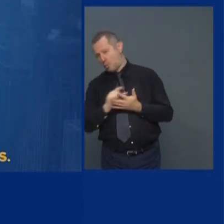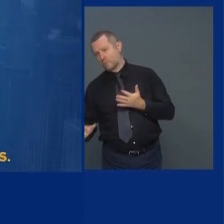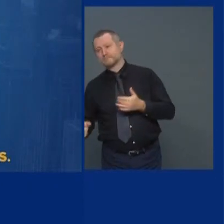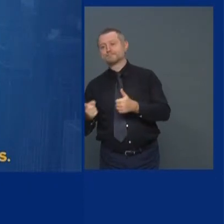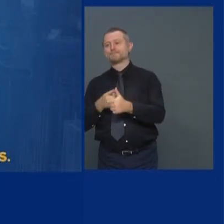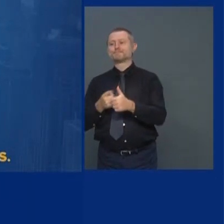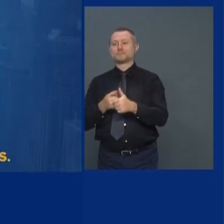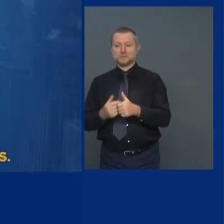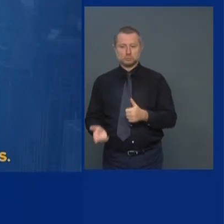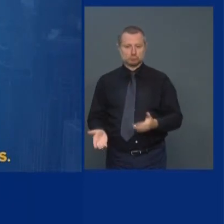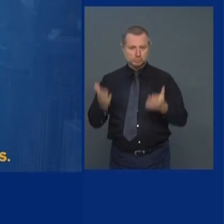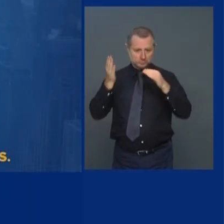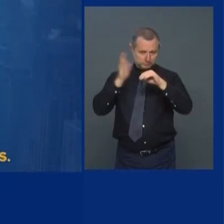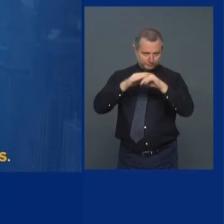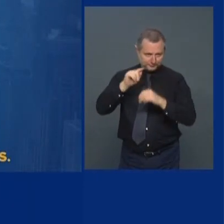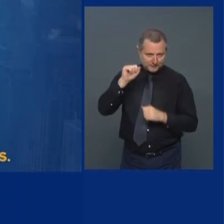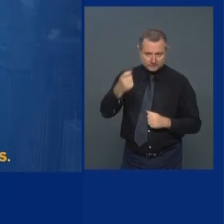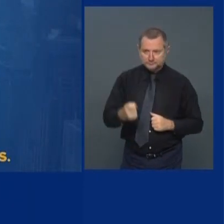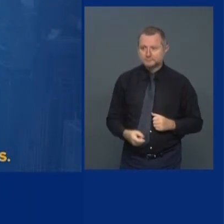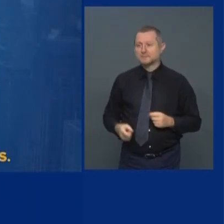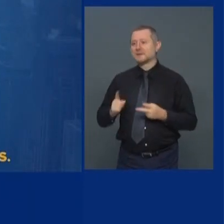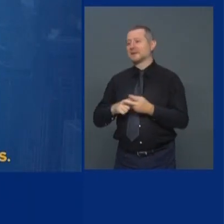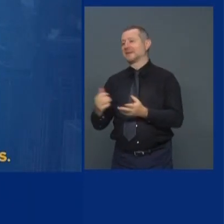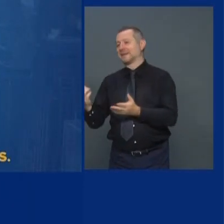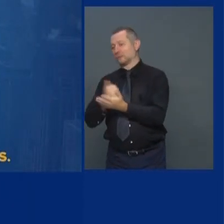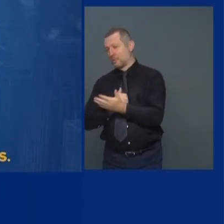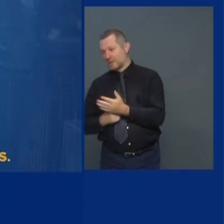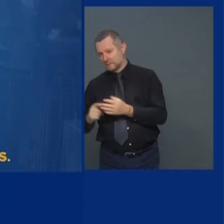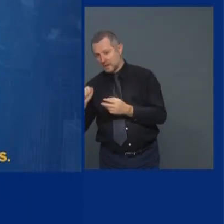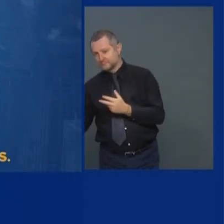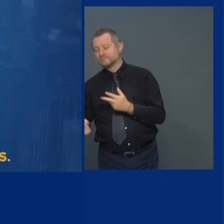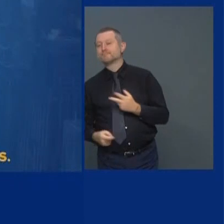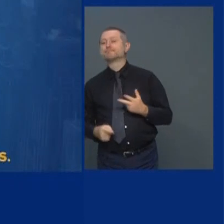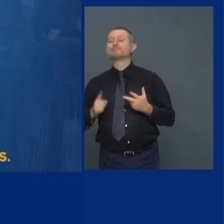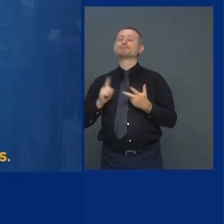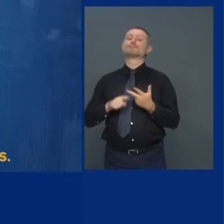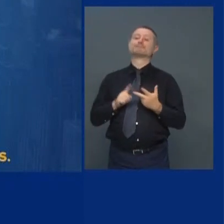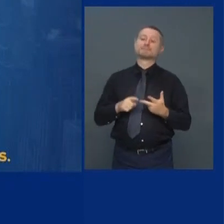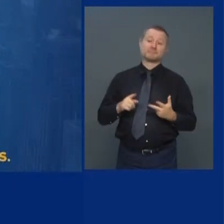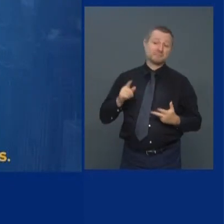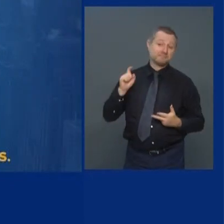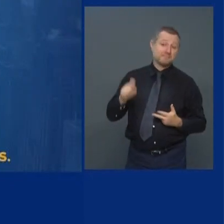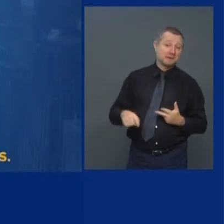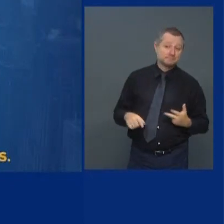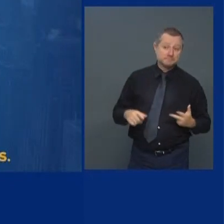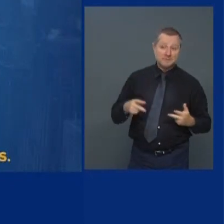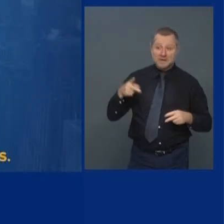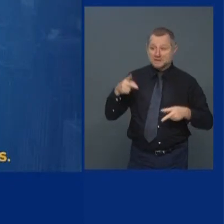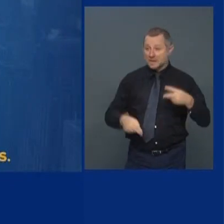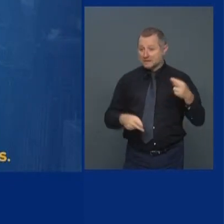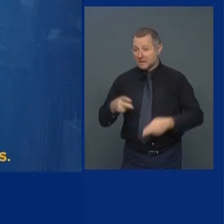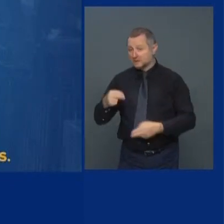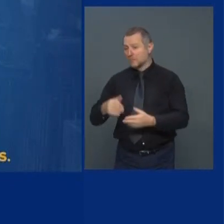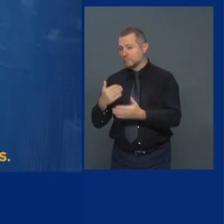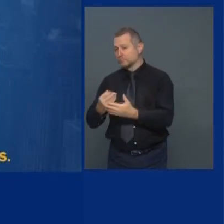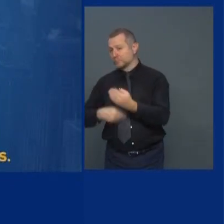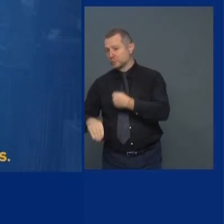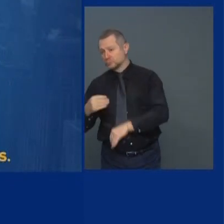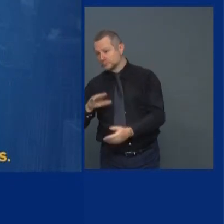WHICH WOULD BE HISTORIC, YOU WOULD HAVE TO DO ALL OF THE ABOVE, PRAISE TAXES. RAISE INCOME TAXES.